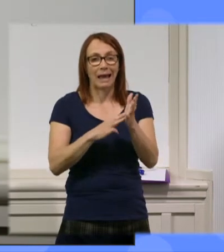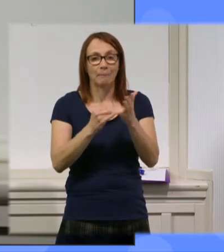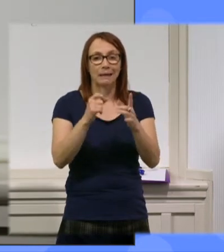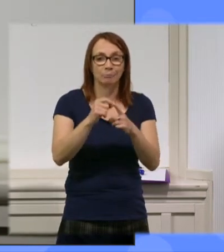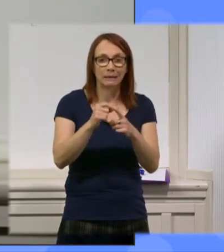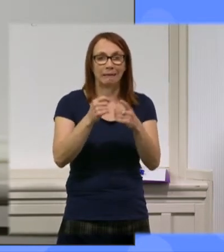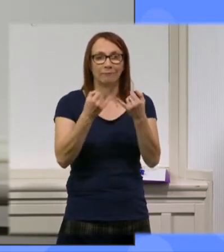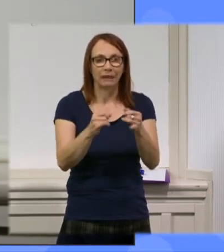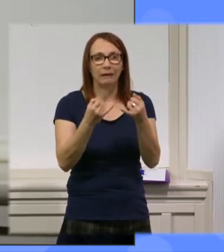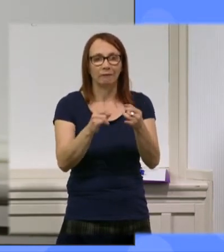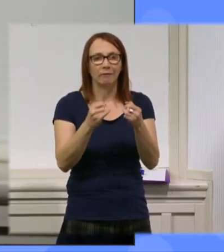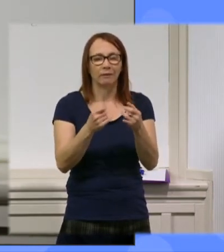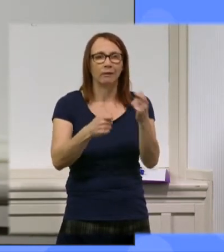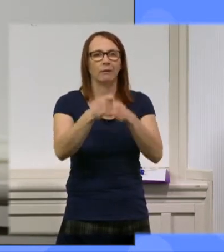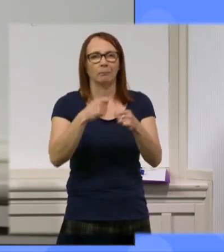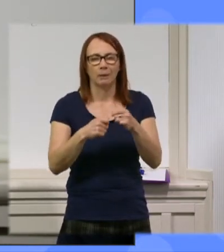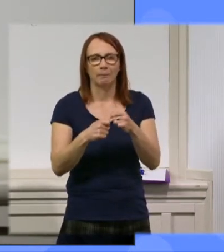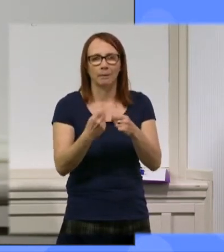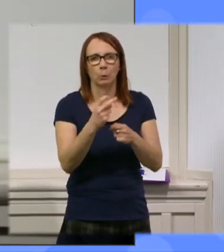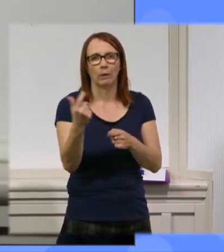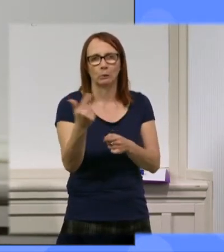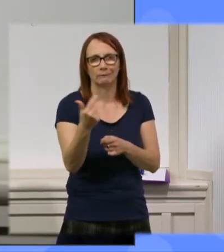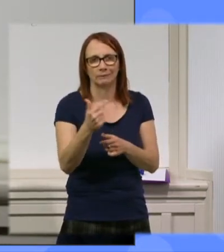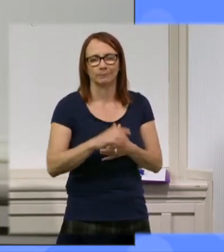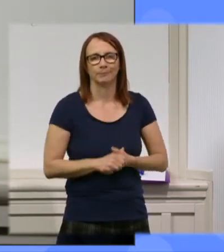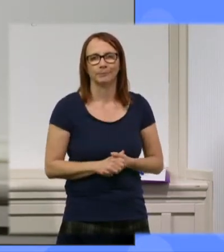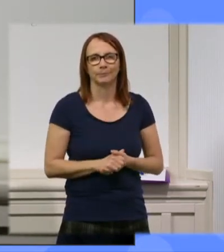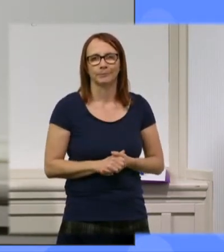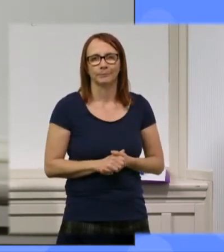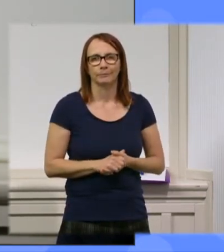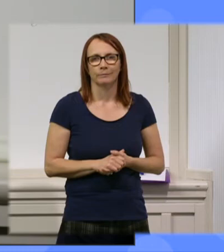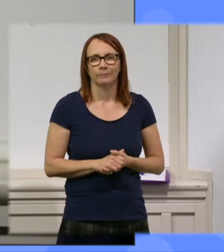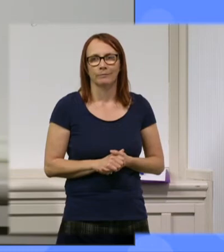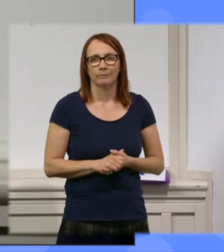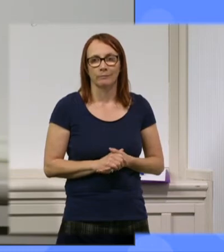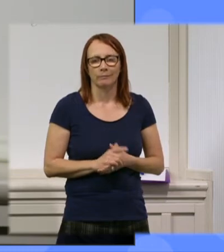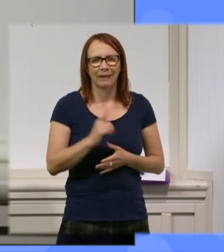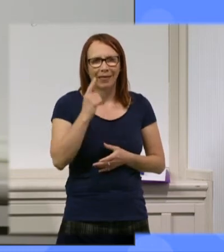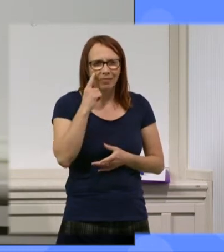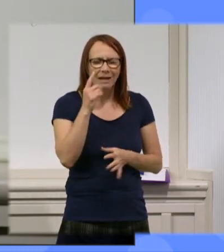in in 2017 and you know the thing I think we missed from politics is that